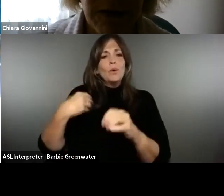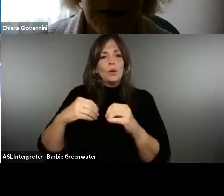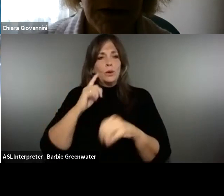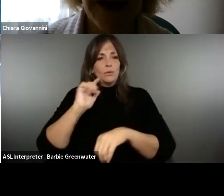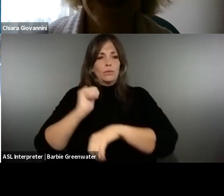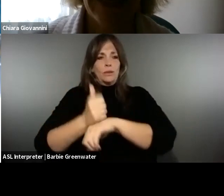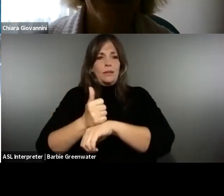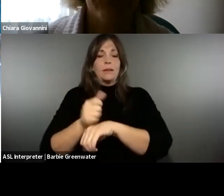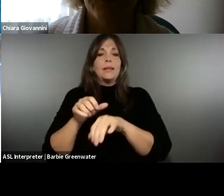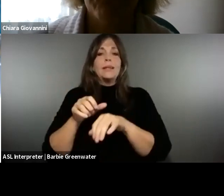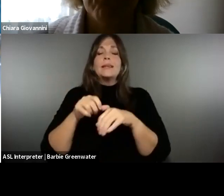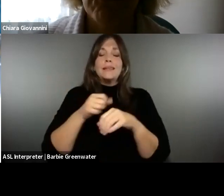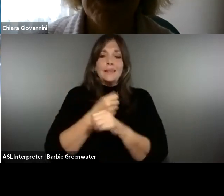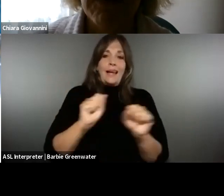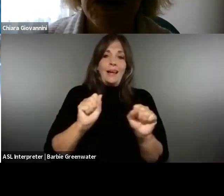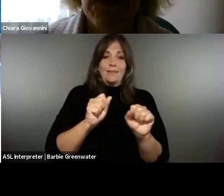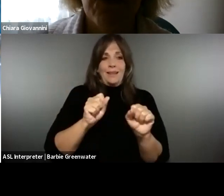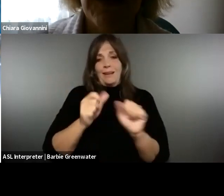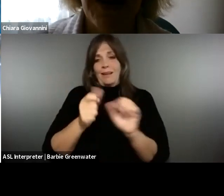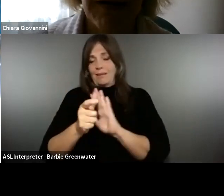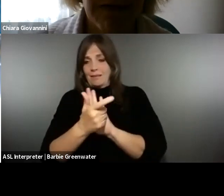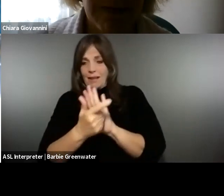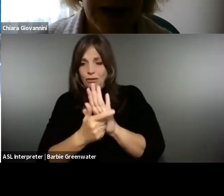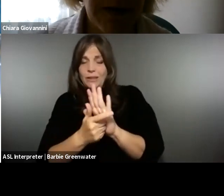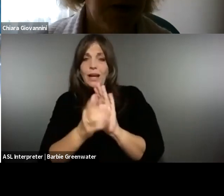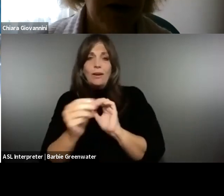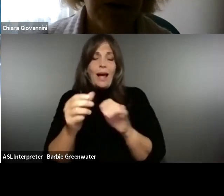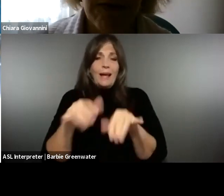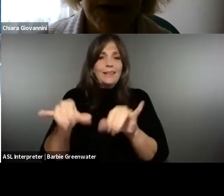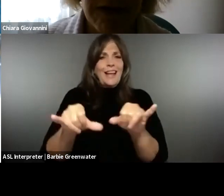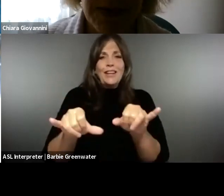safety, we just decide it with legislation, 25 and more years ago to